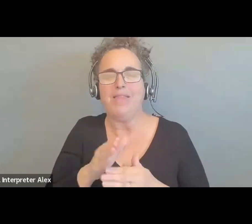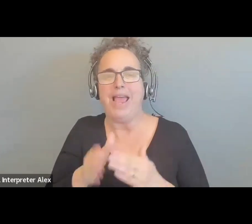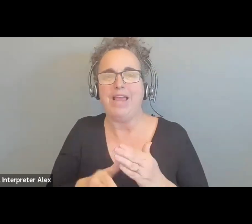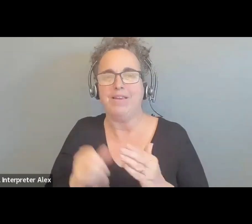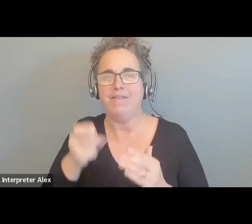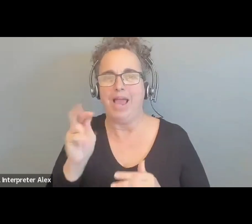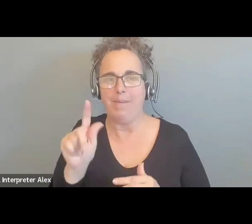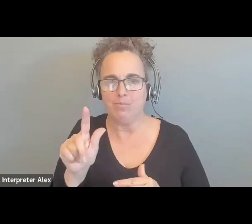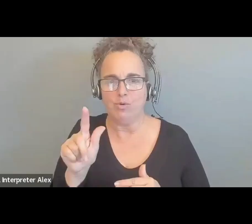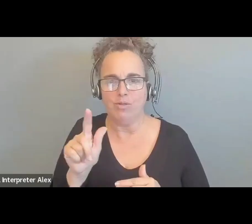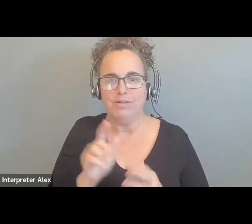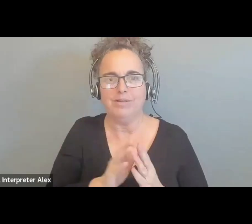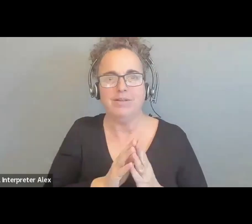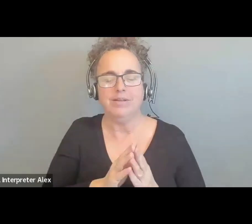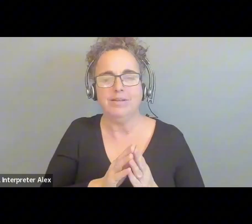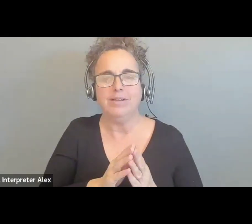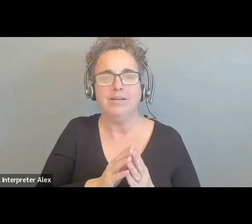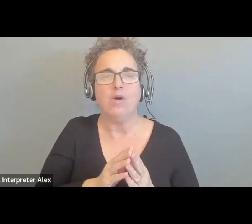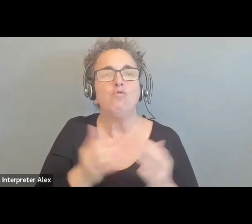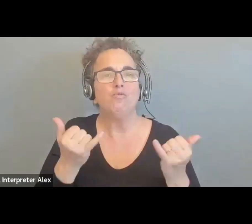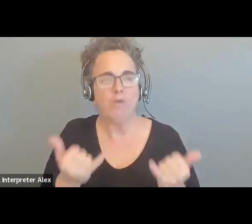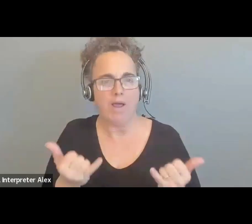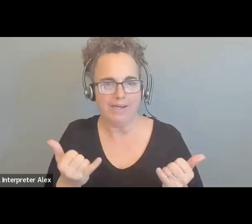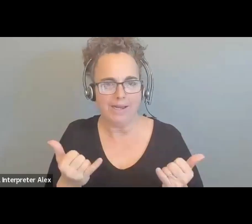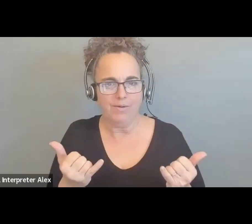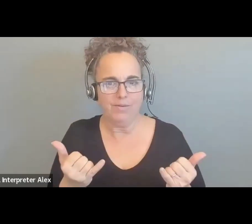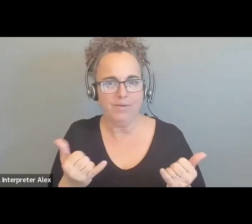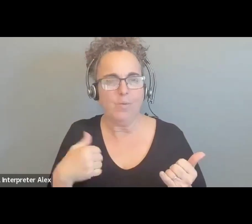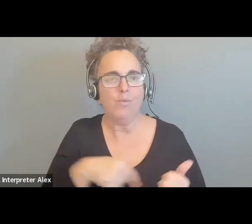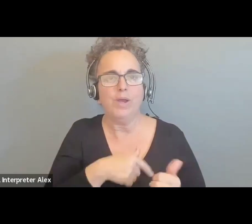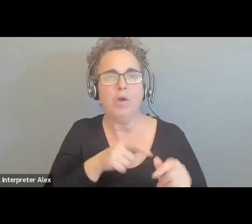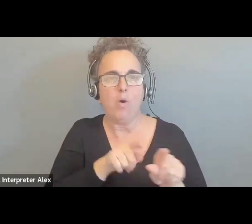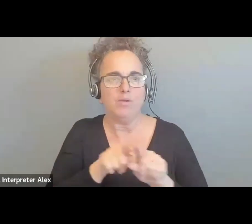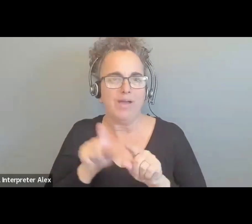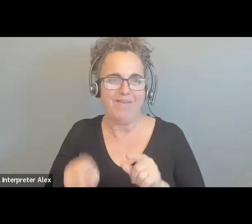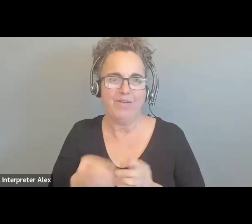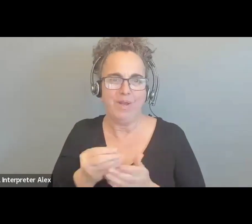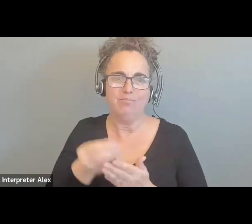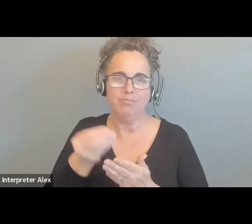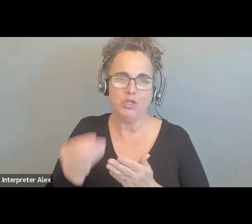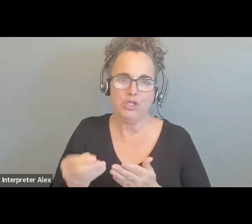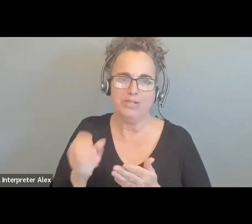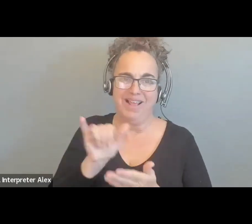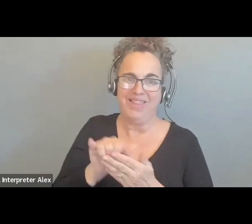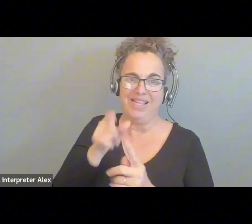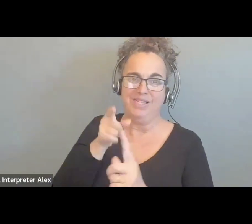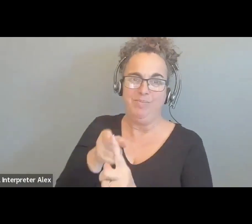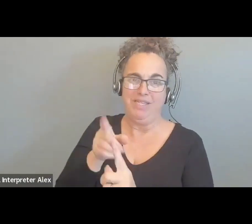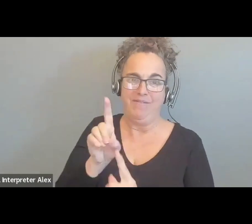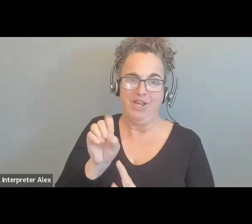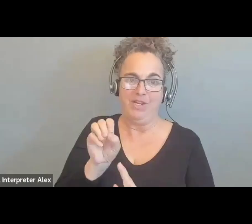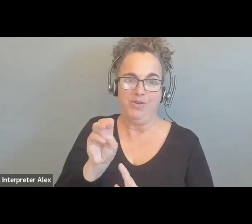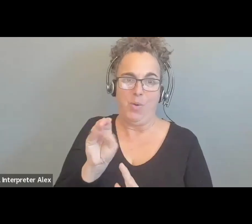and right now we also have to purchase the domain, but basically most of what we have is already built